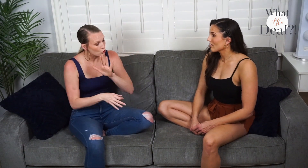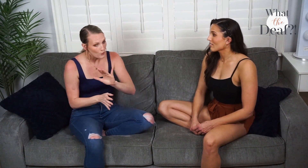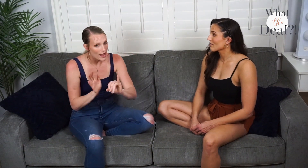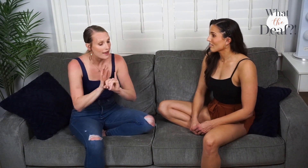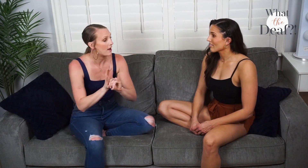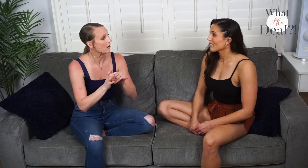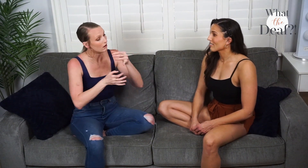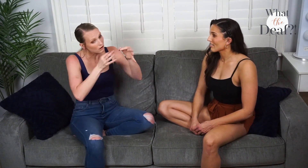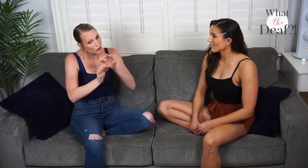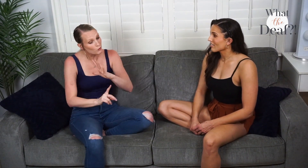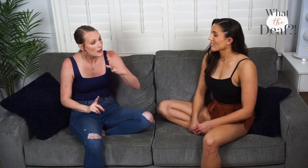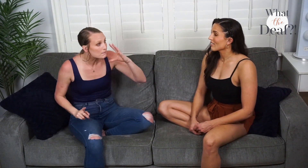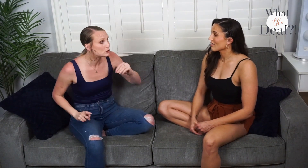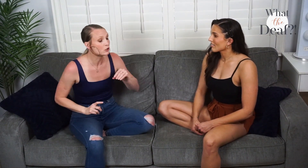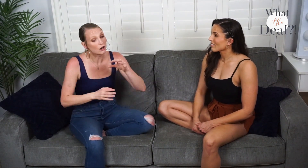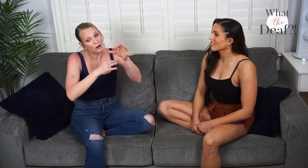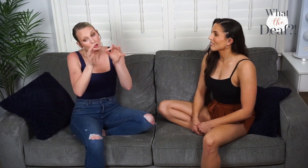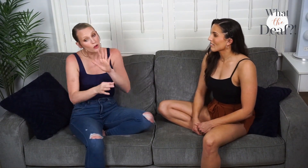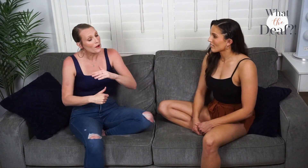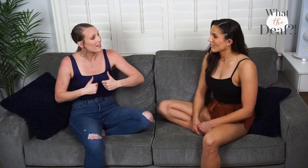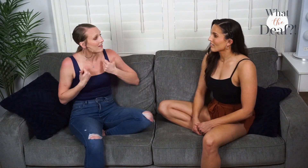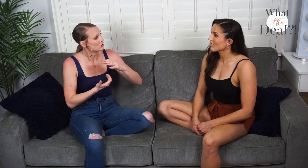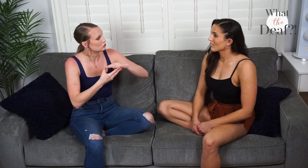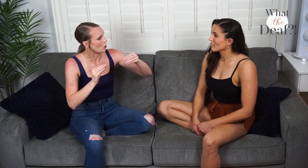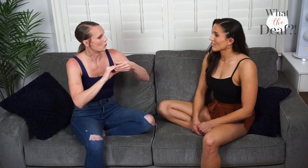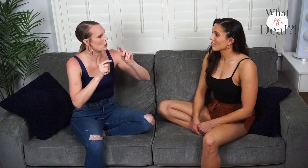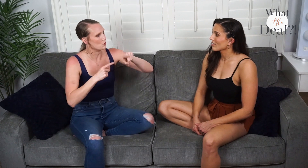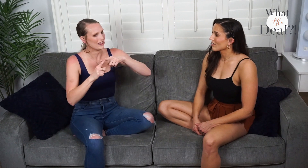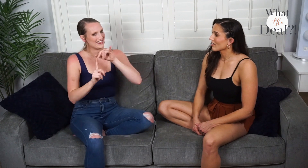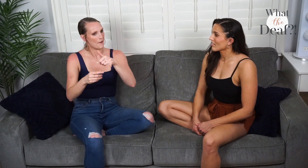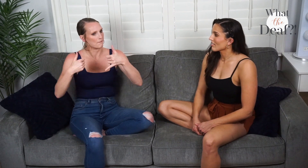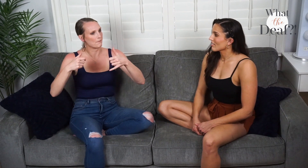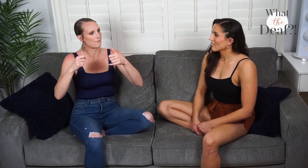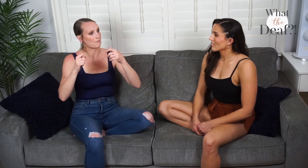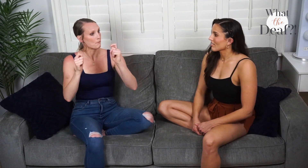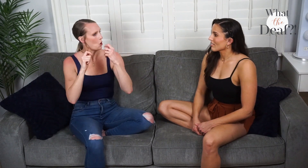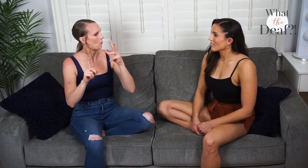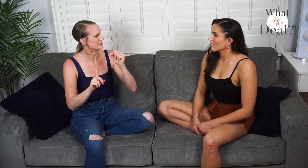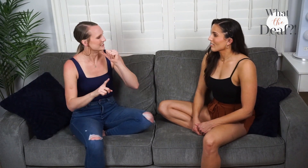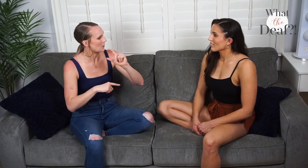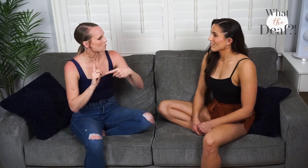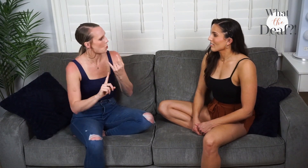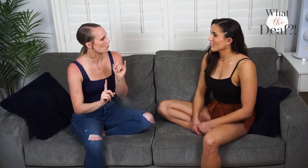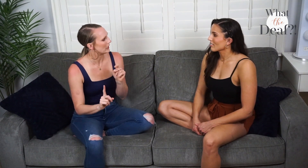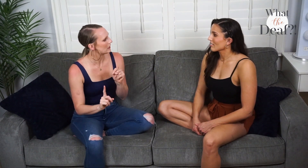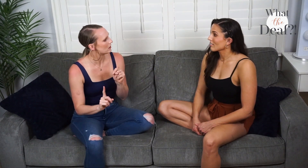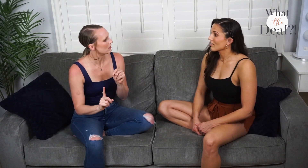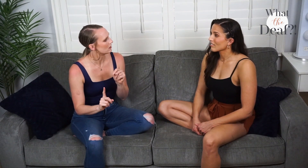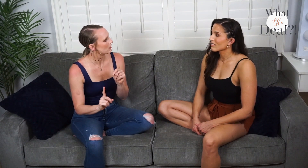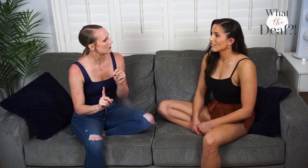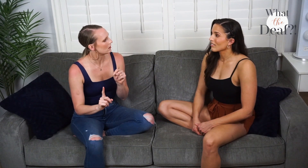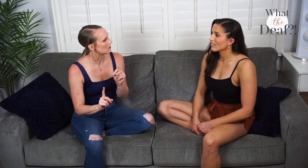and explaining your identity, explaining your experience and explaining your life story when that party was not about that."